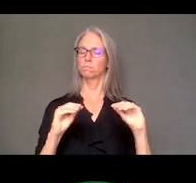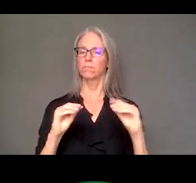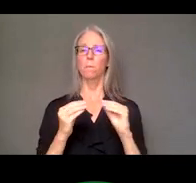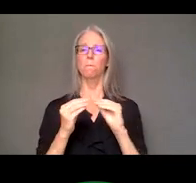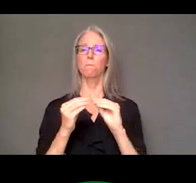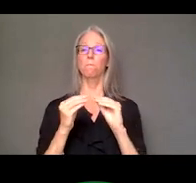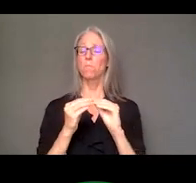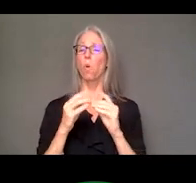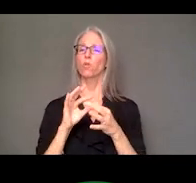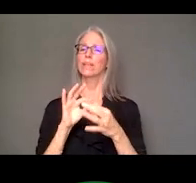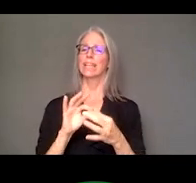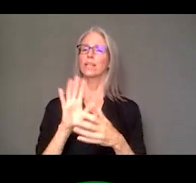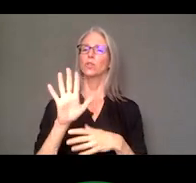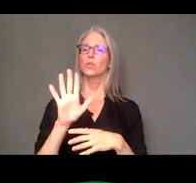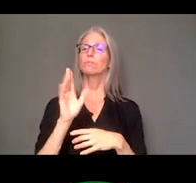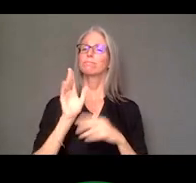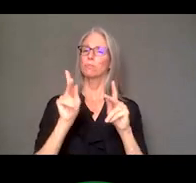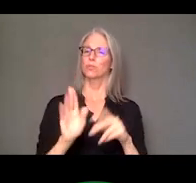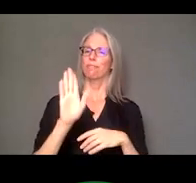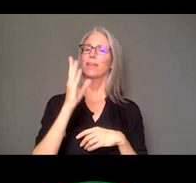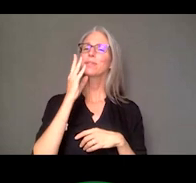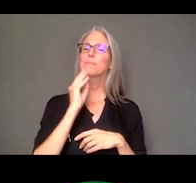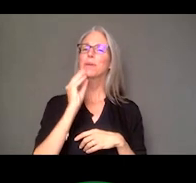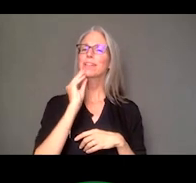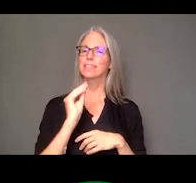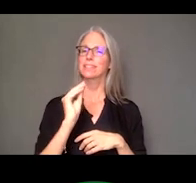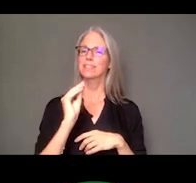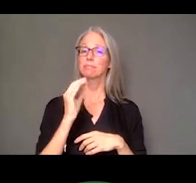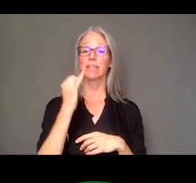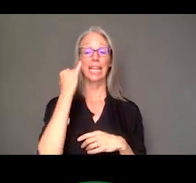We aim to provide people with limited mobility the means to explore the outdoors. Experience